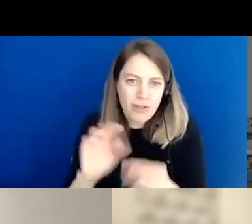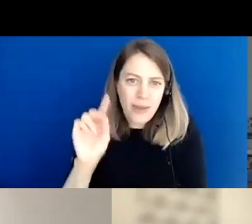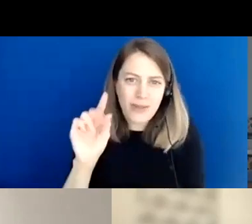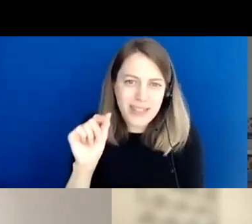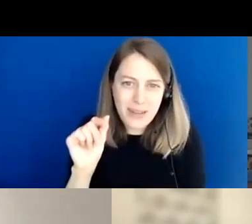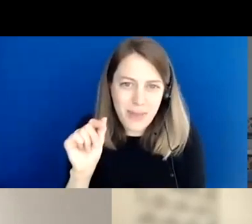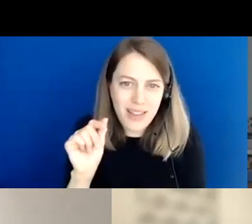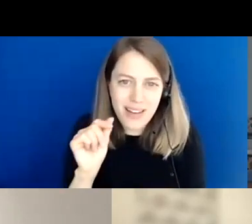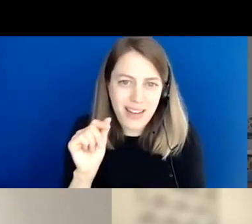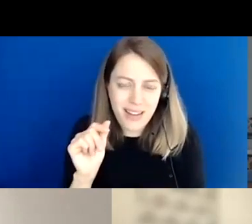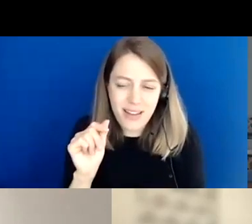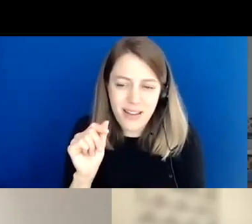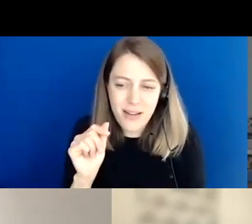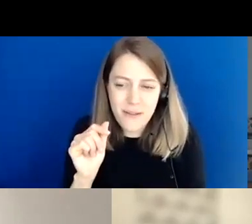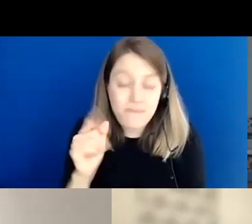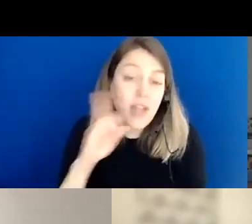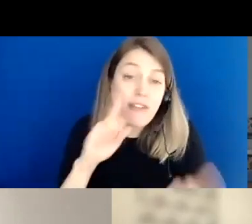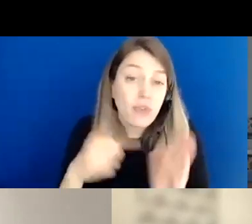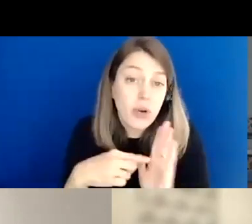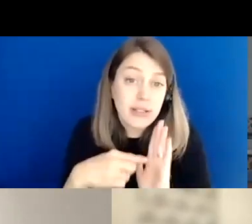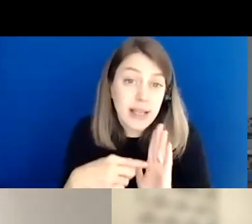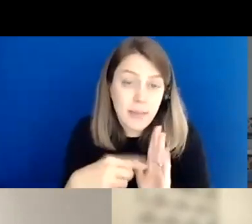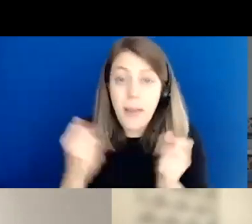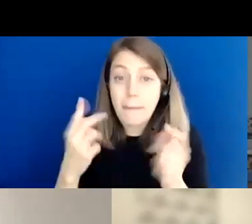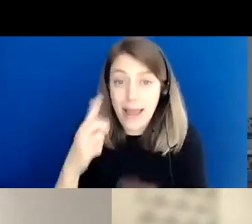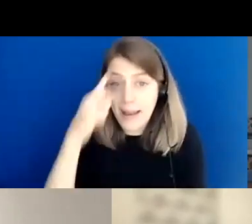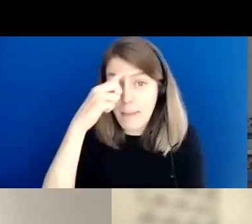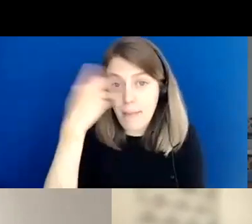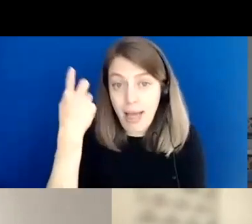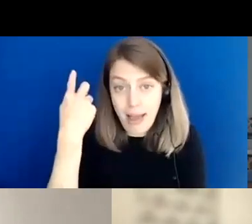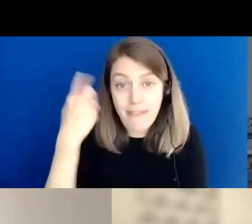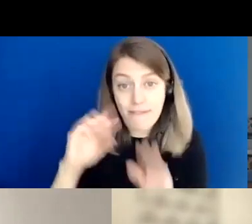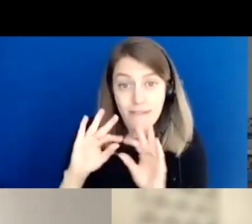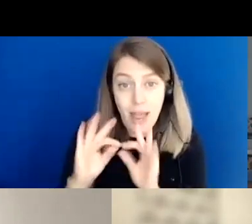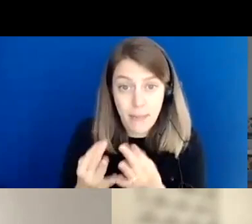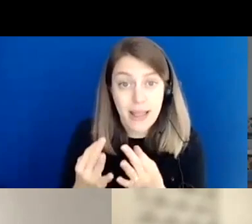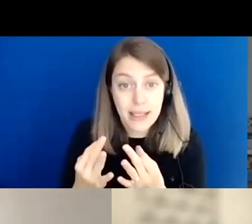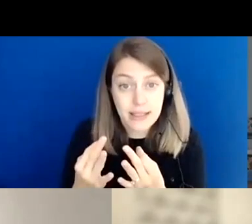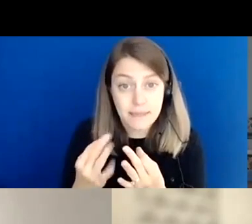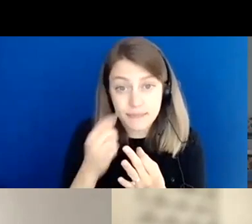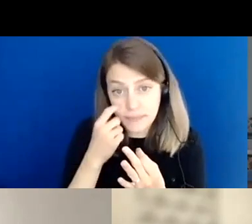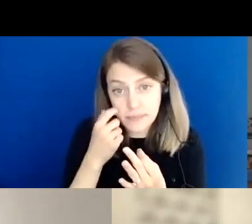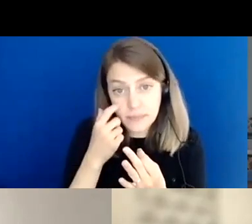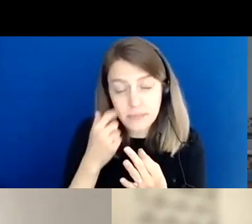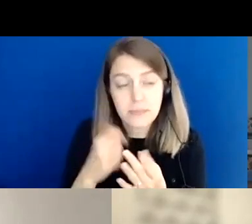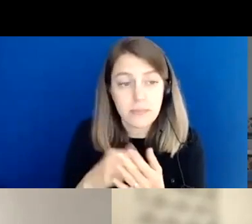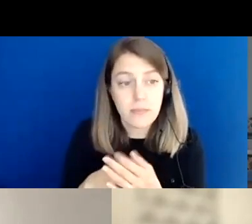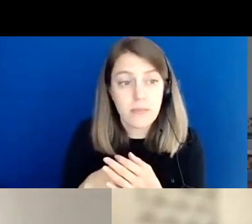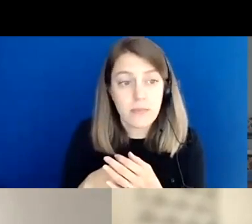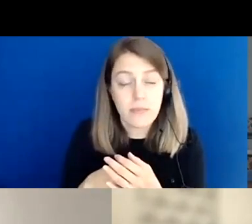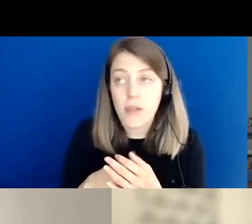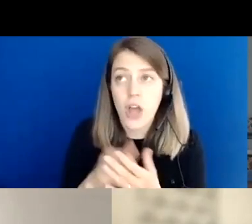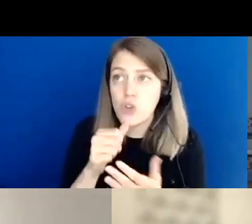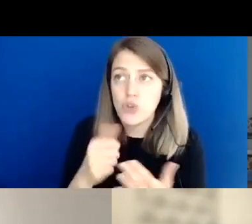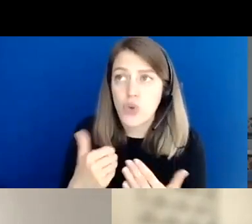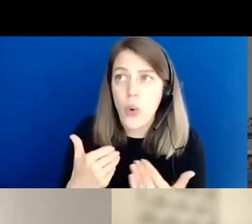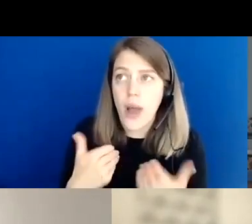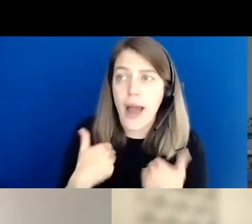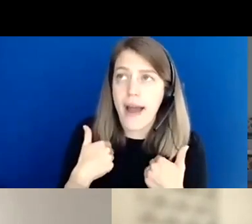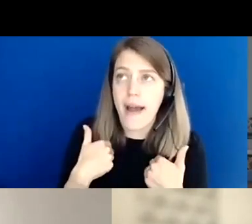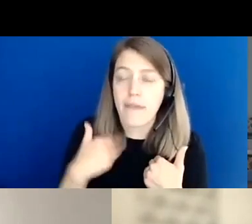For example, a lot of black families, do not have, in the black community,